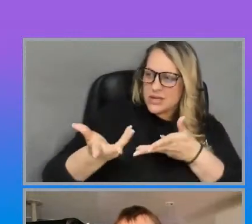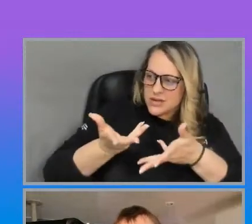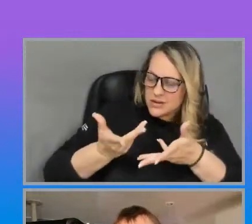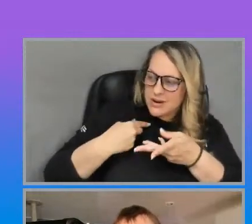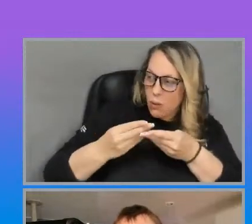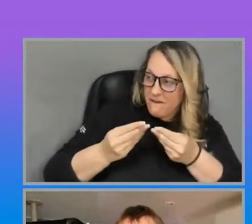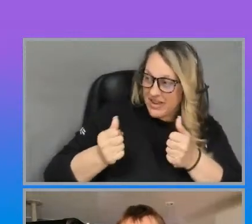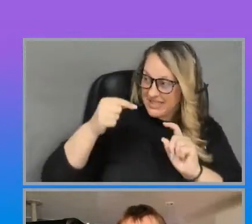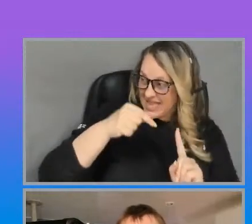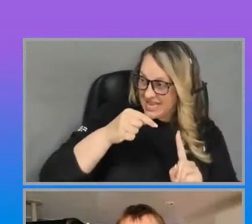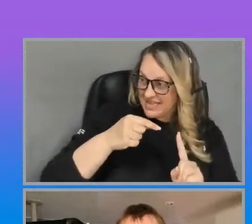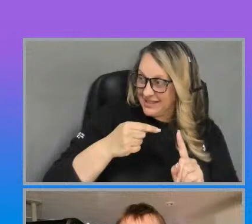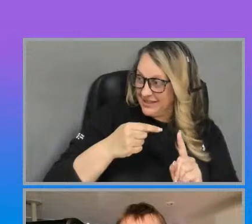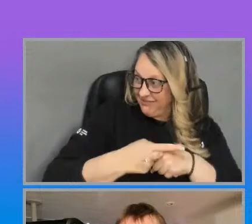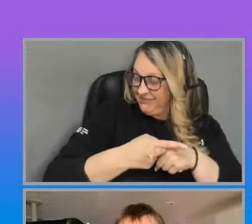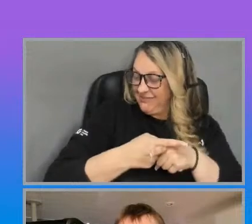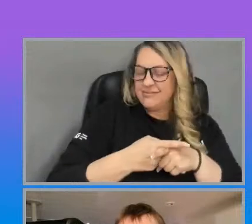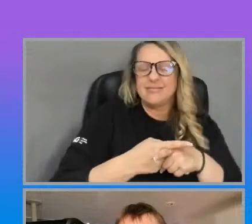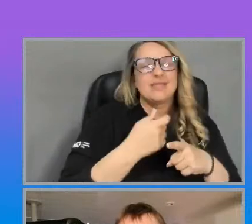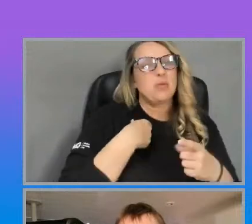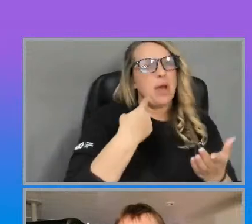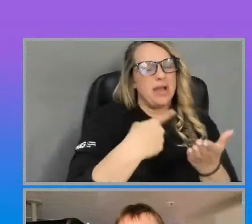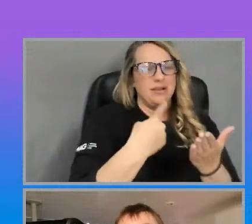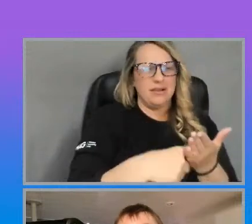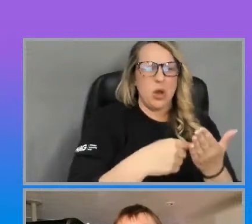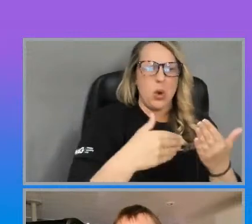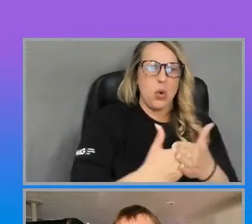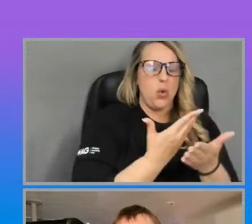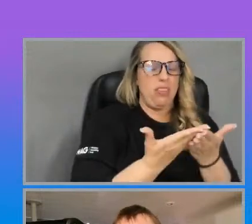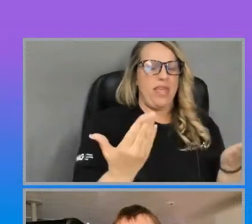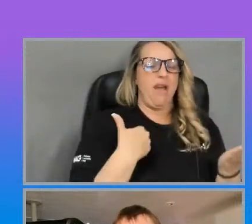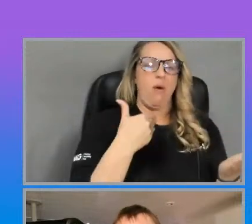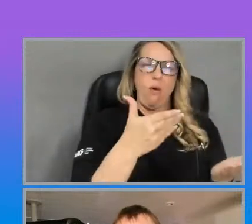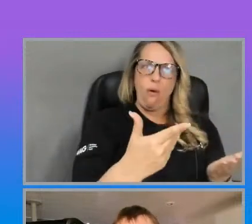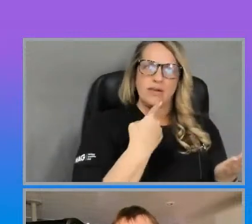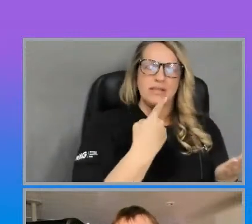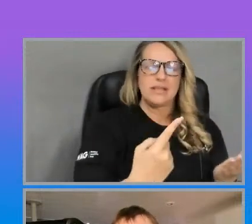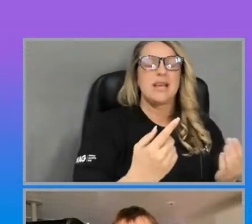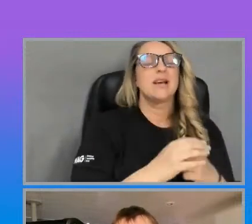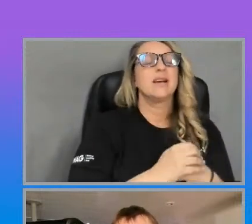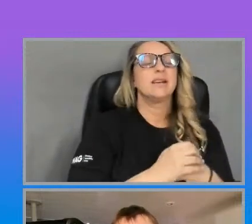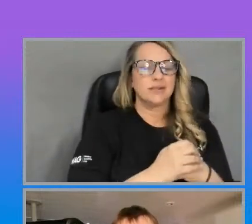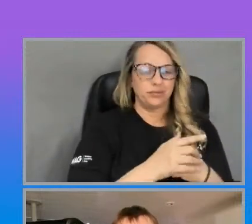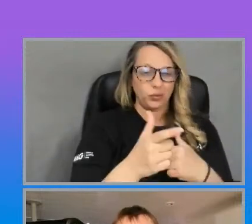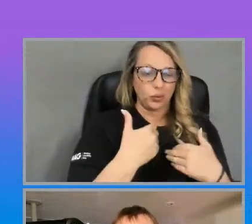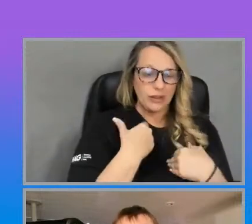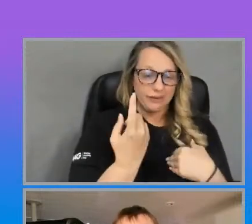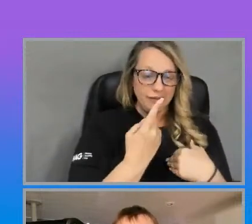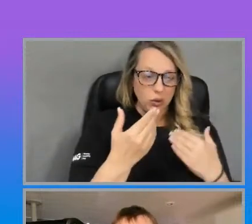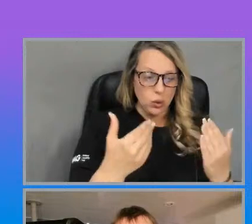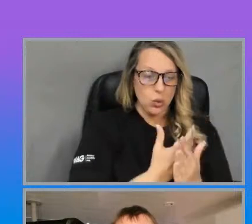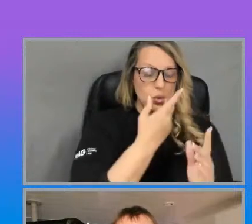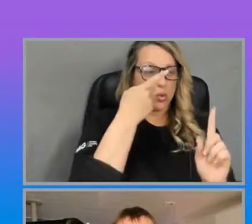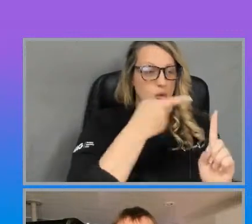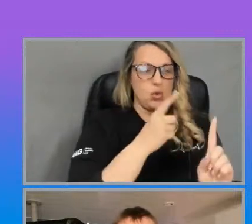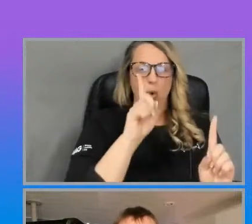we can fix it. I often say this when I talk about new things,